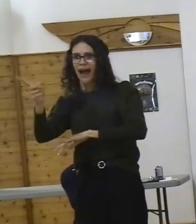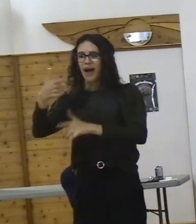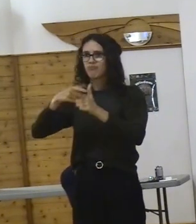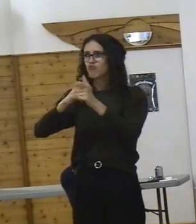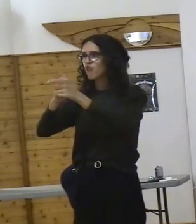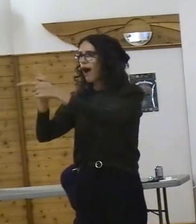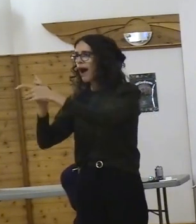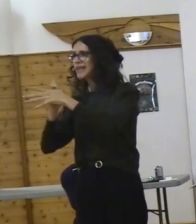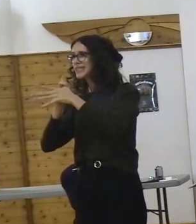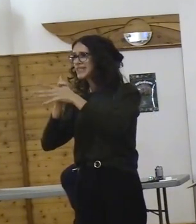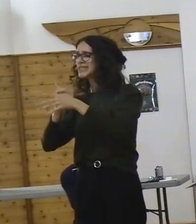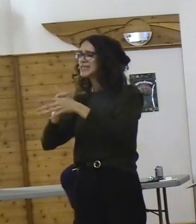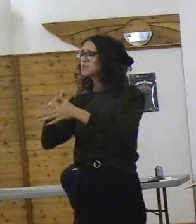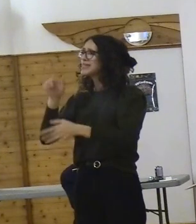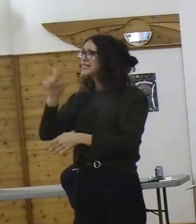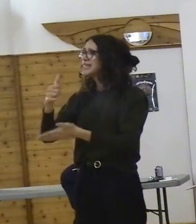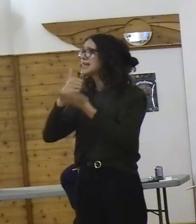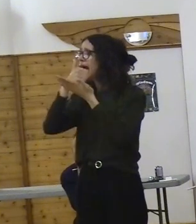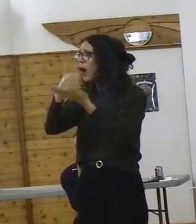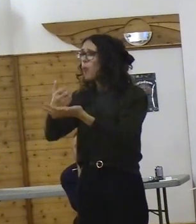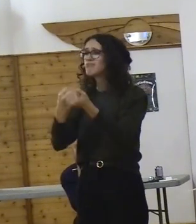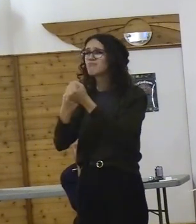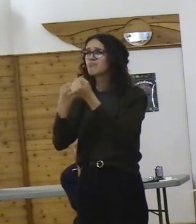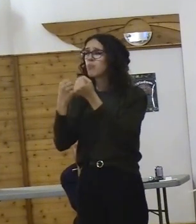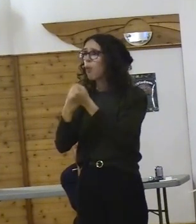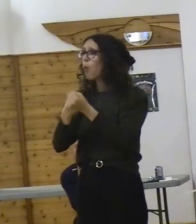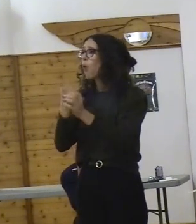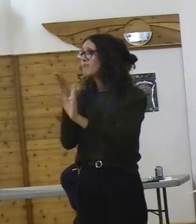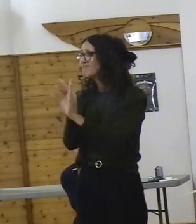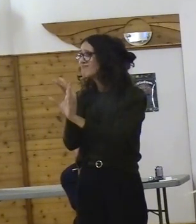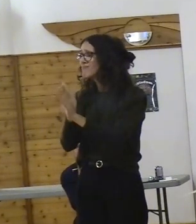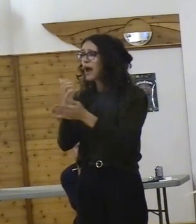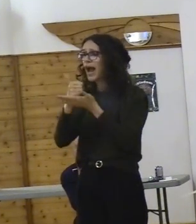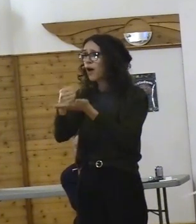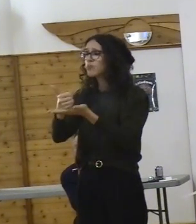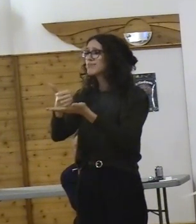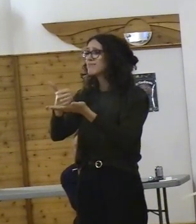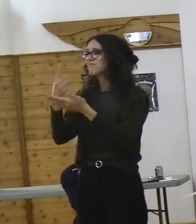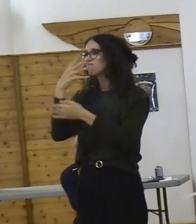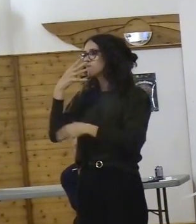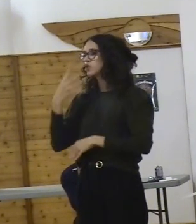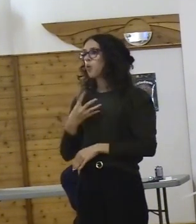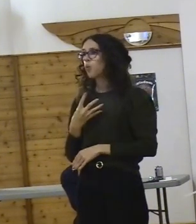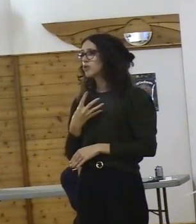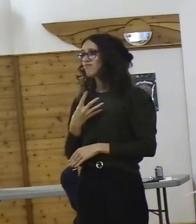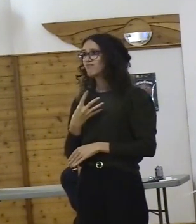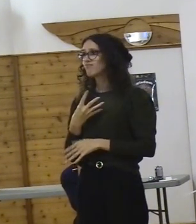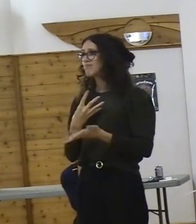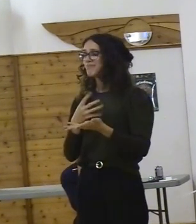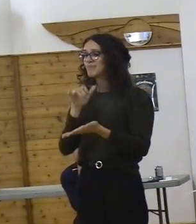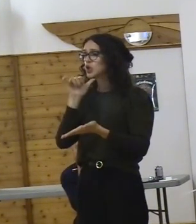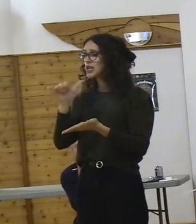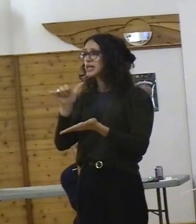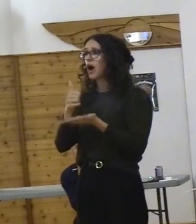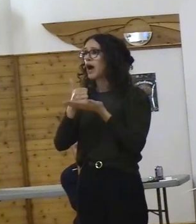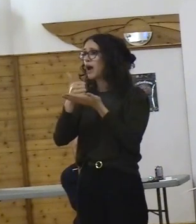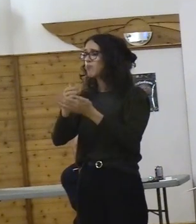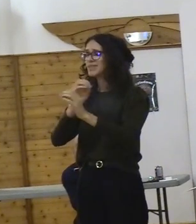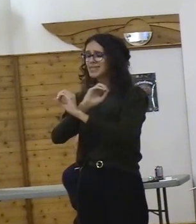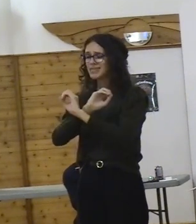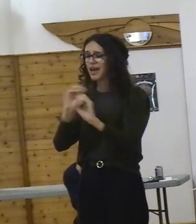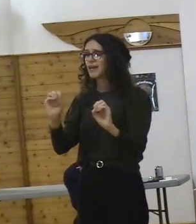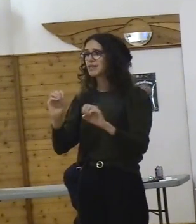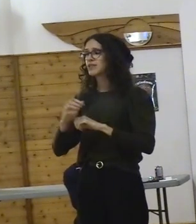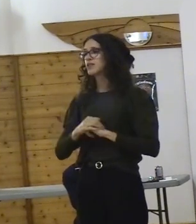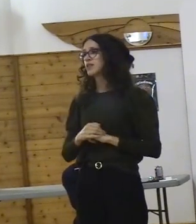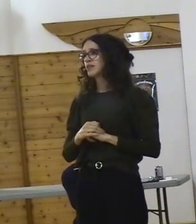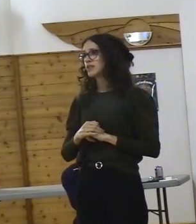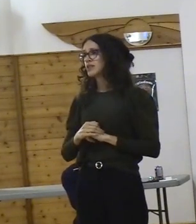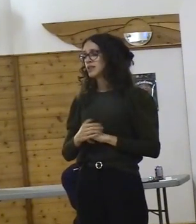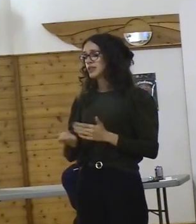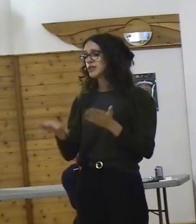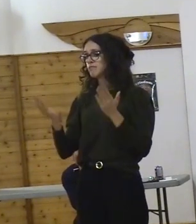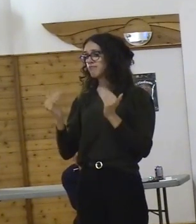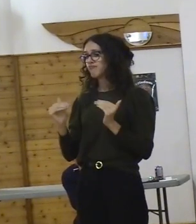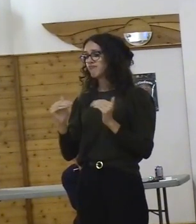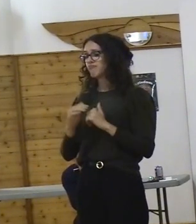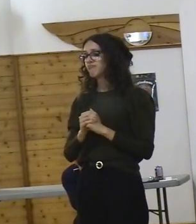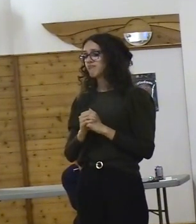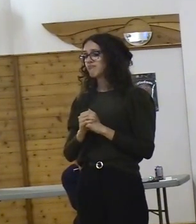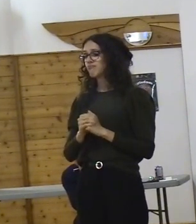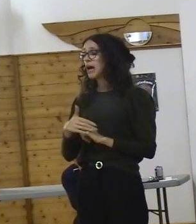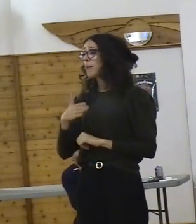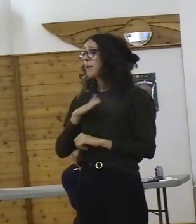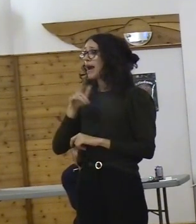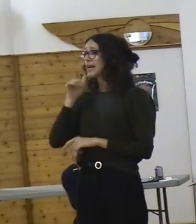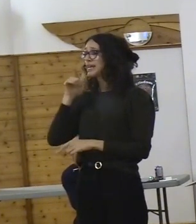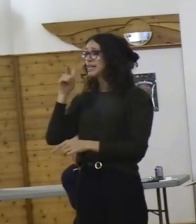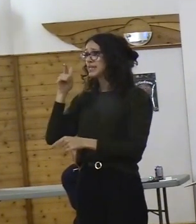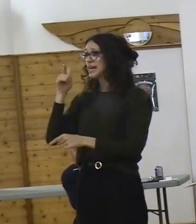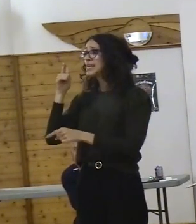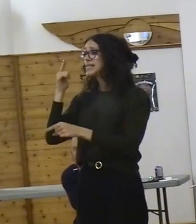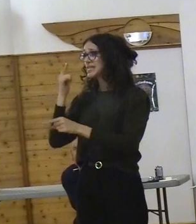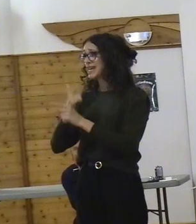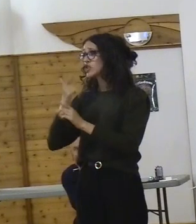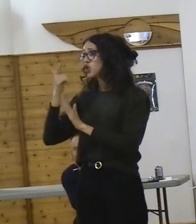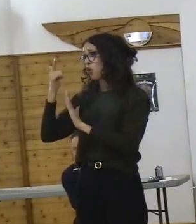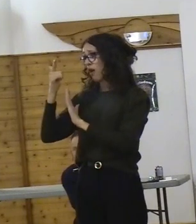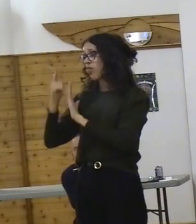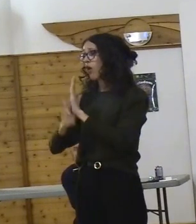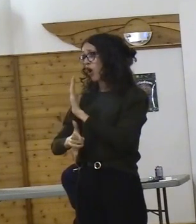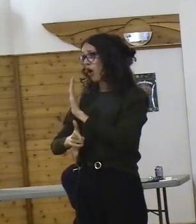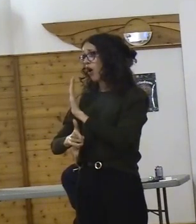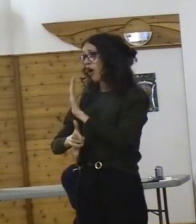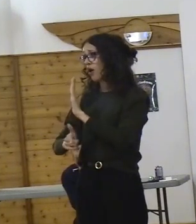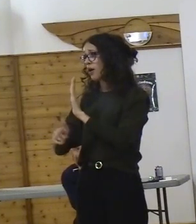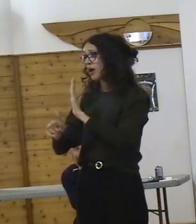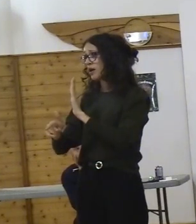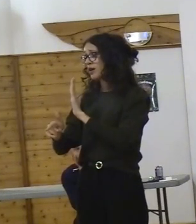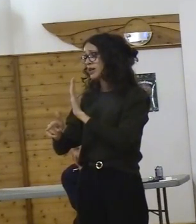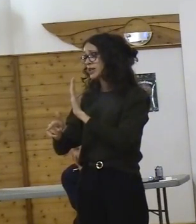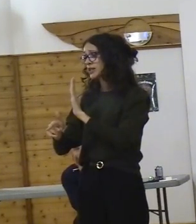And then my sister-in-law sent my eight-year-old niece downstairs to get the mosquito quilt.